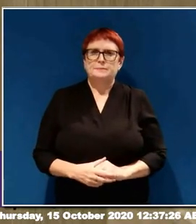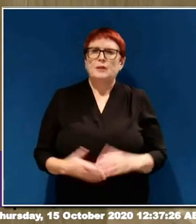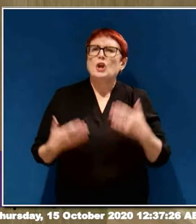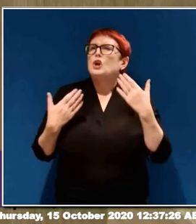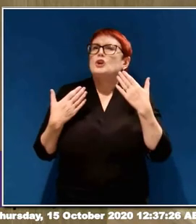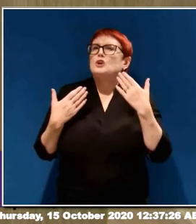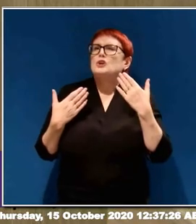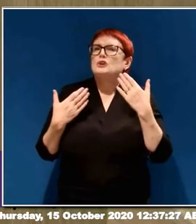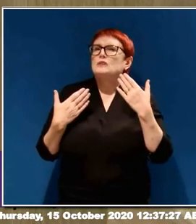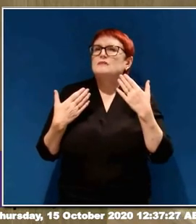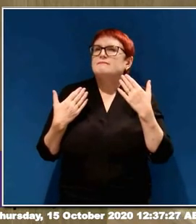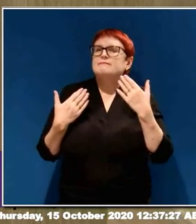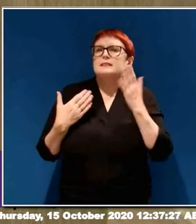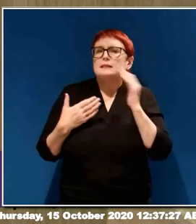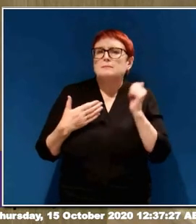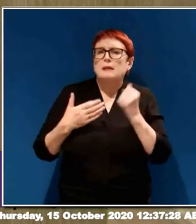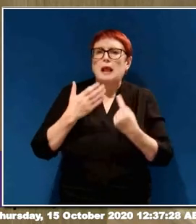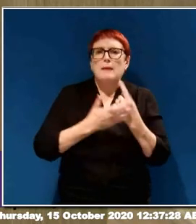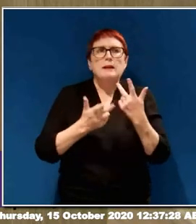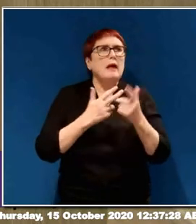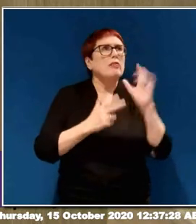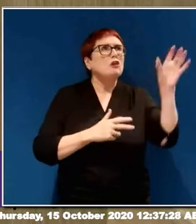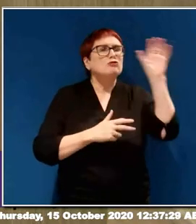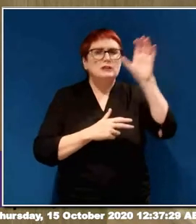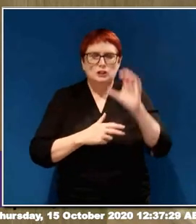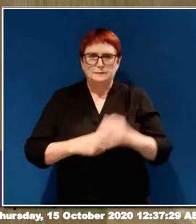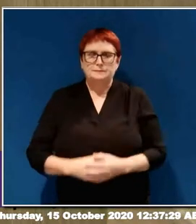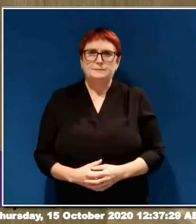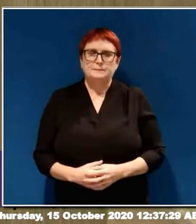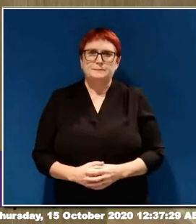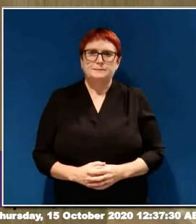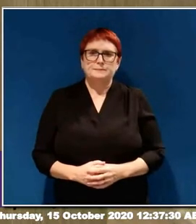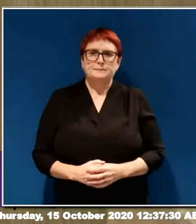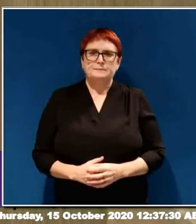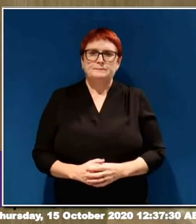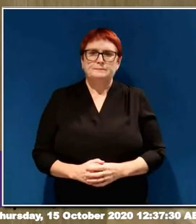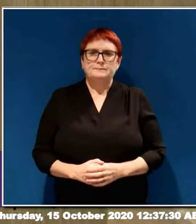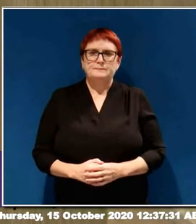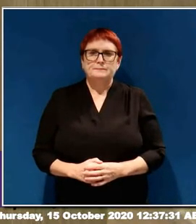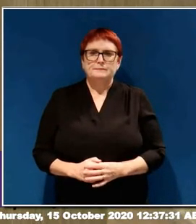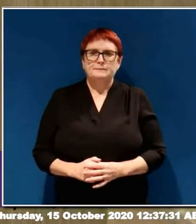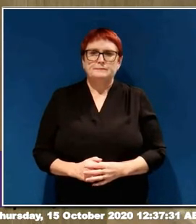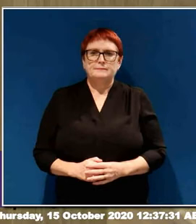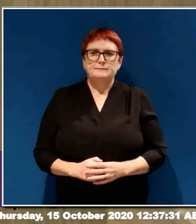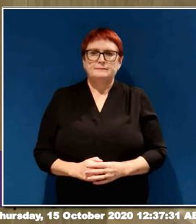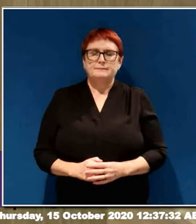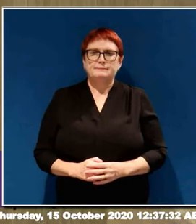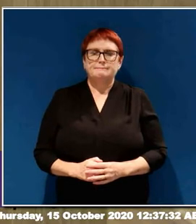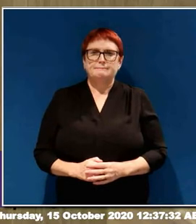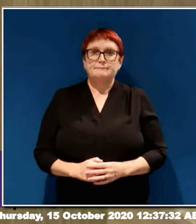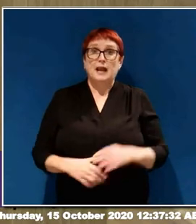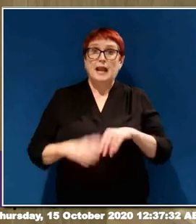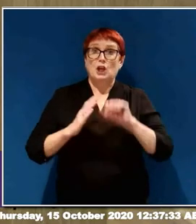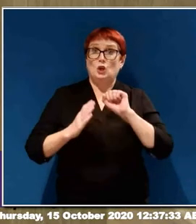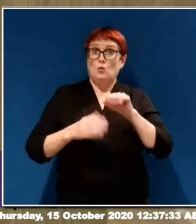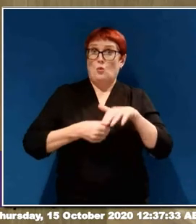But what is available to you in your region, which I take it from what you've said is the Brisbane region.